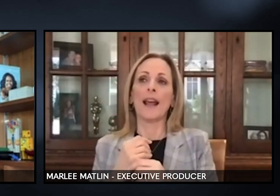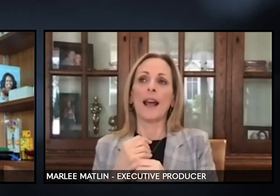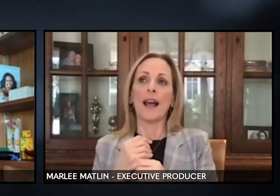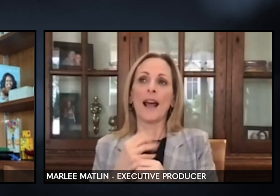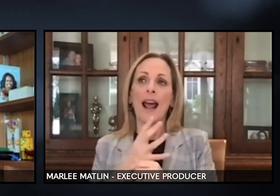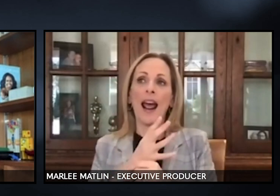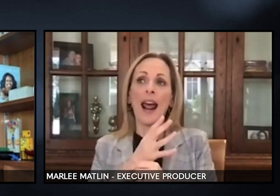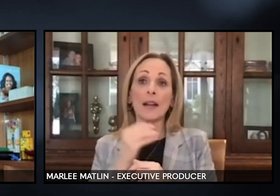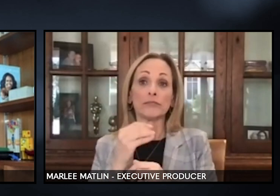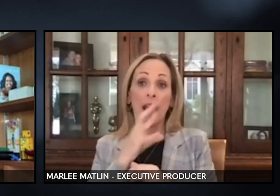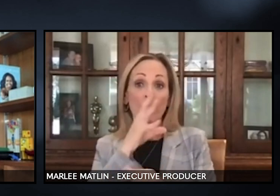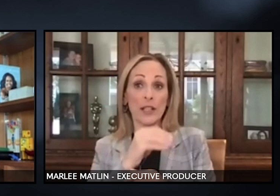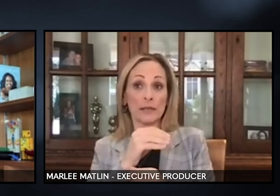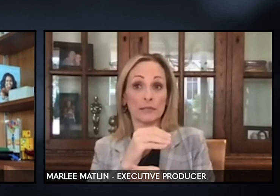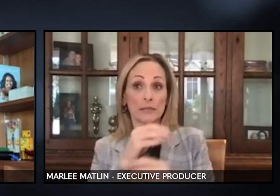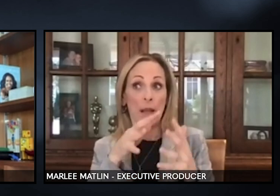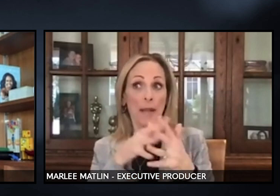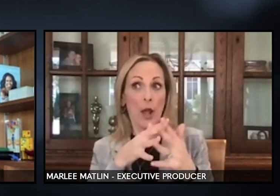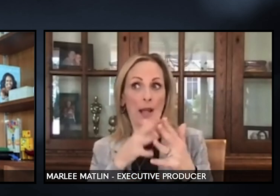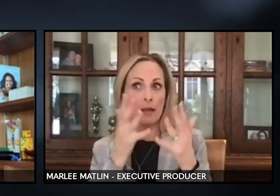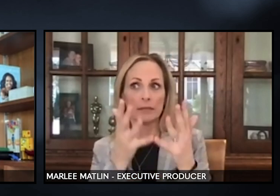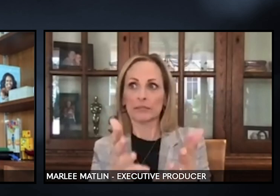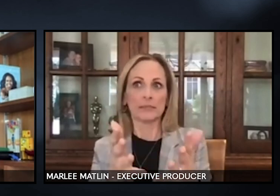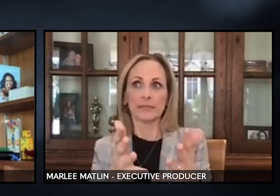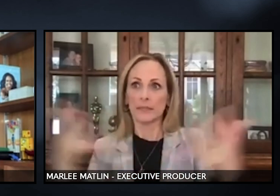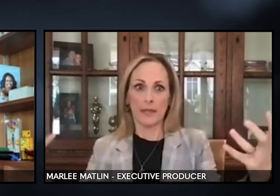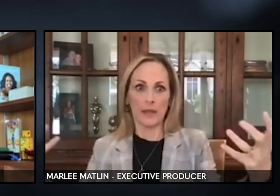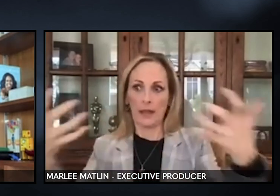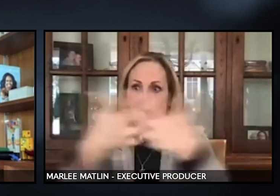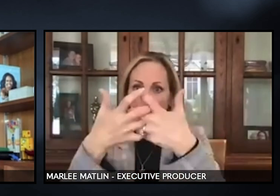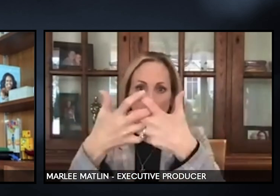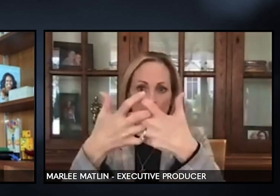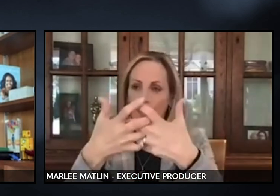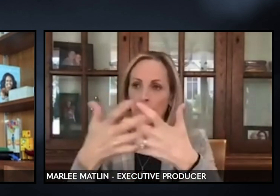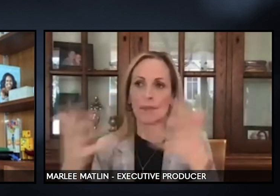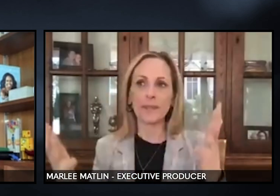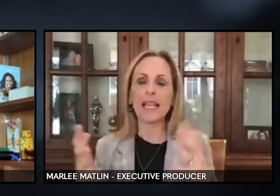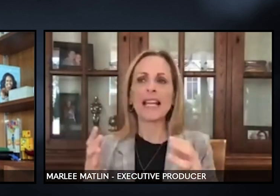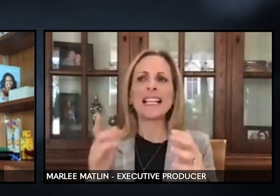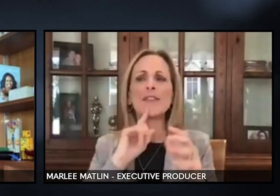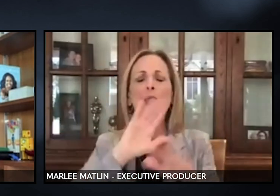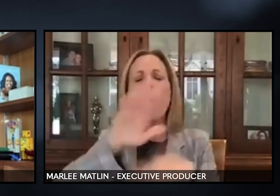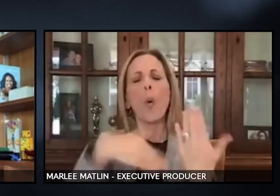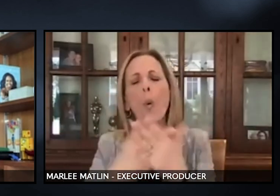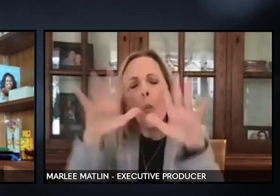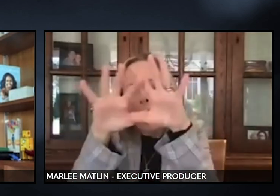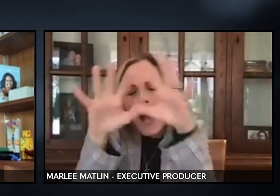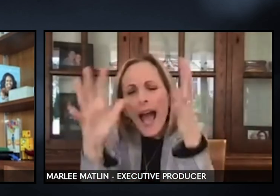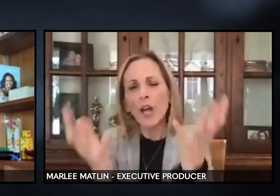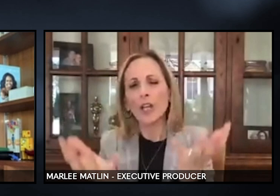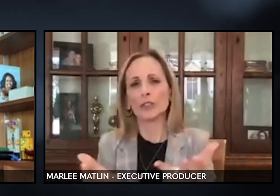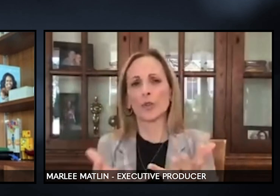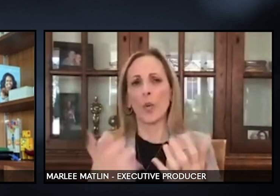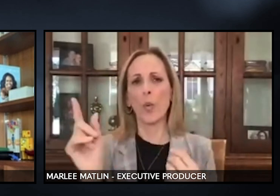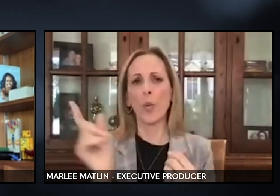you mentioned. And, putting the two. The African-American homeless guy, the